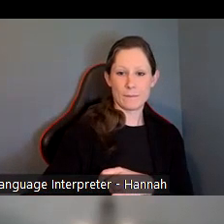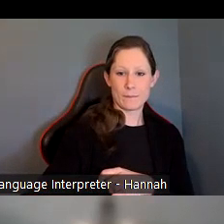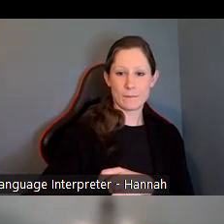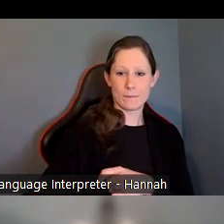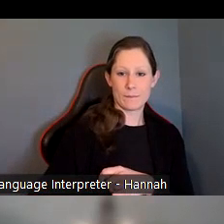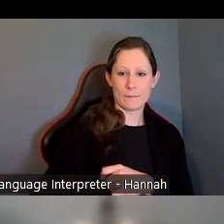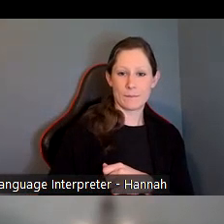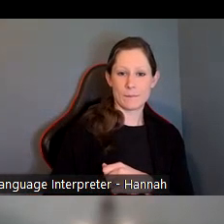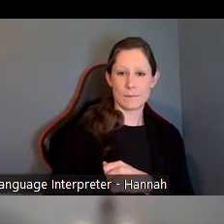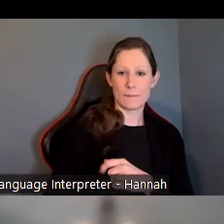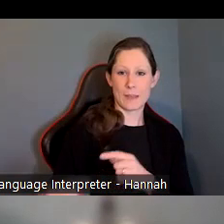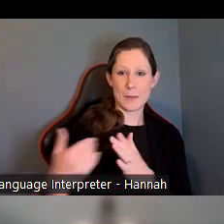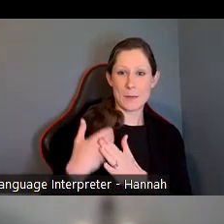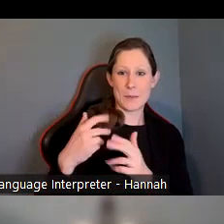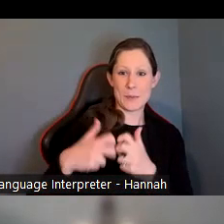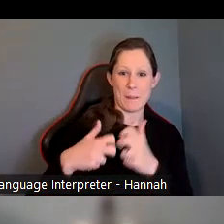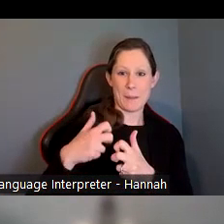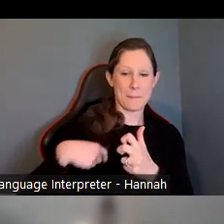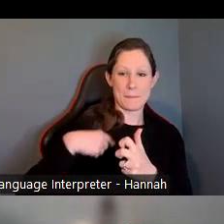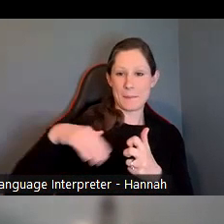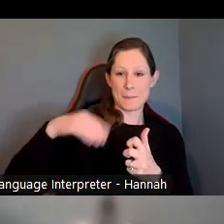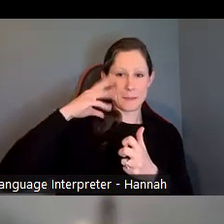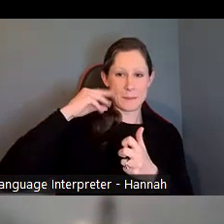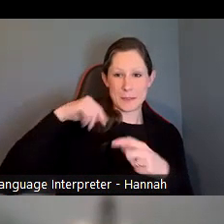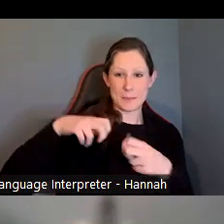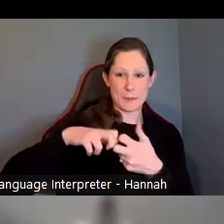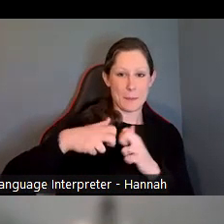This is a new problem. We have not had this problem before.